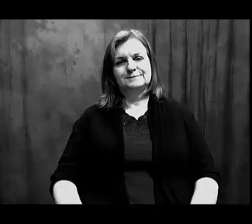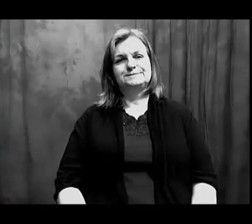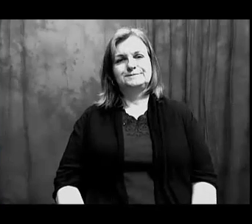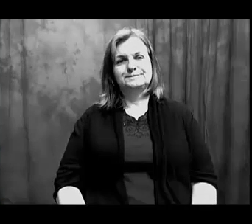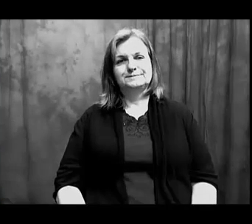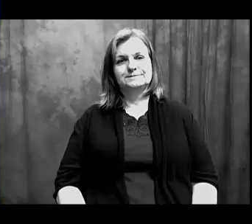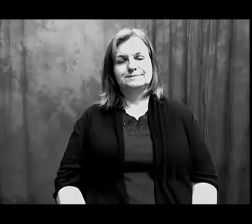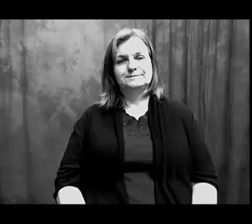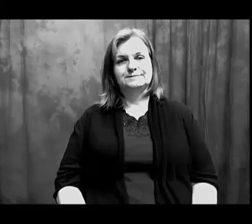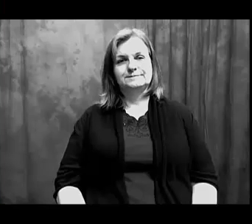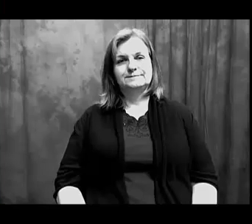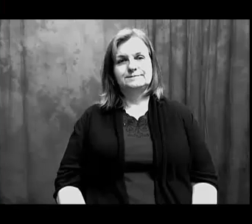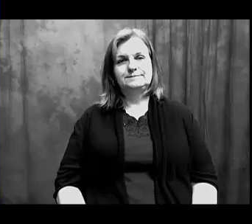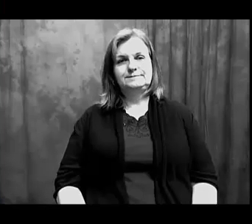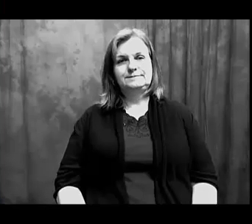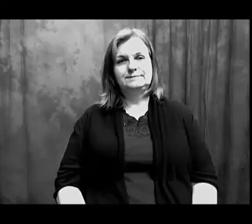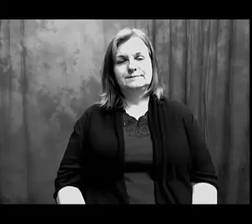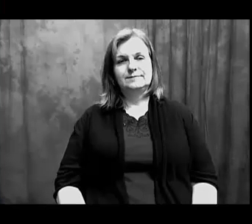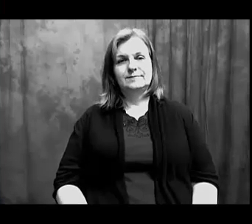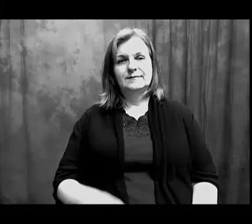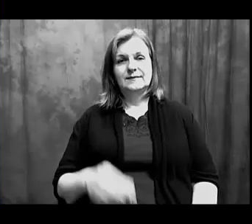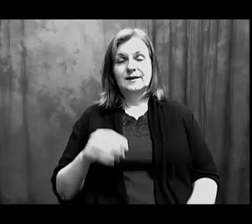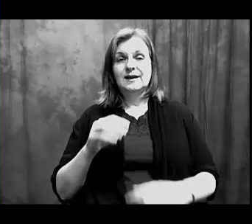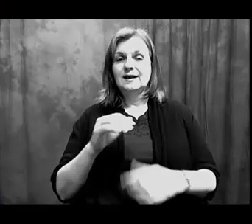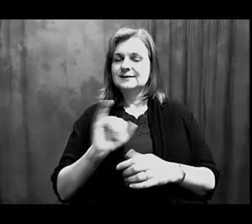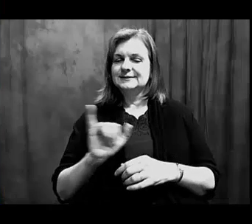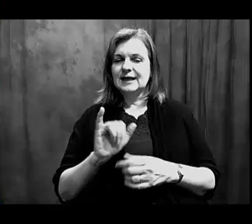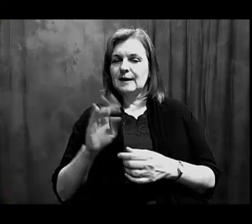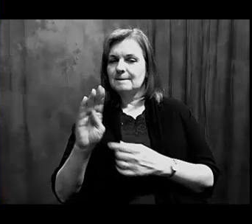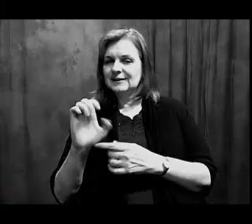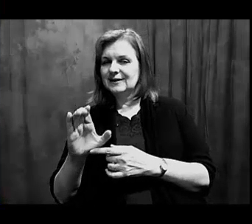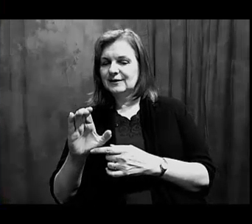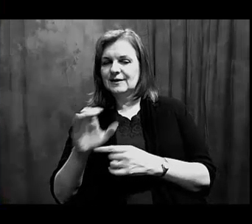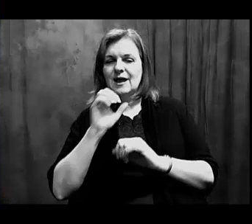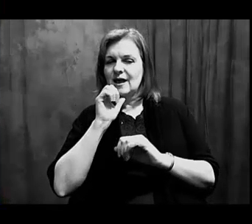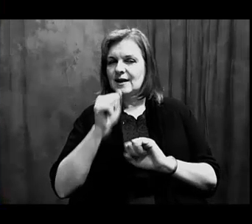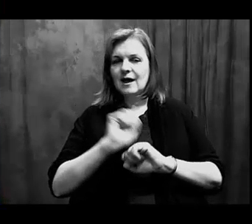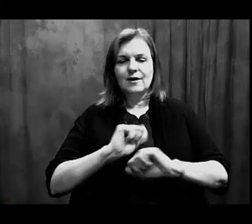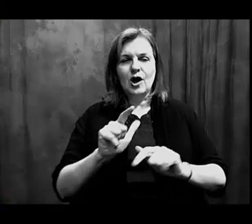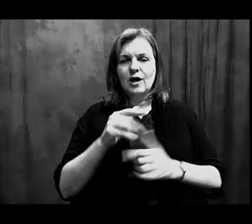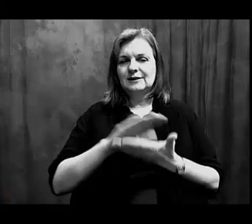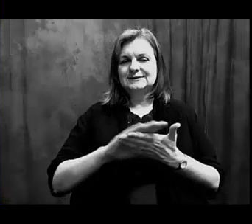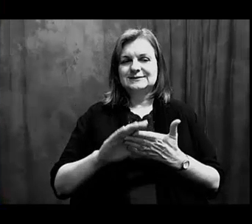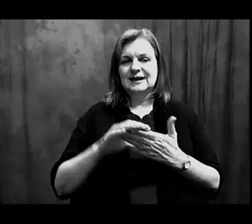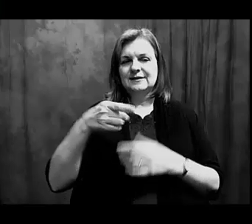now just like bacteria they're not all nice -- there some very very dangerous protists out